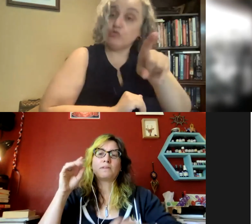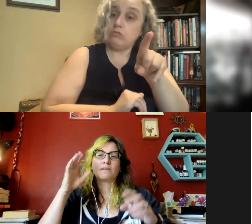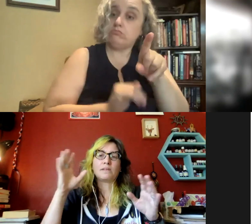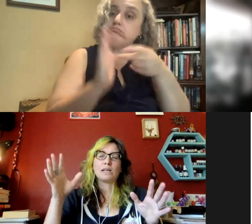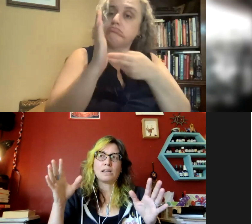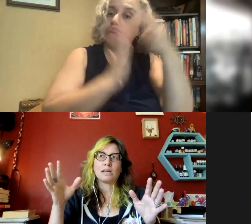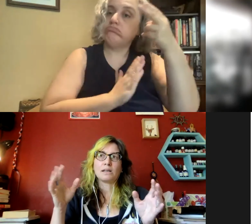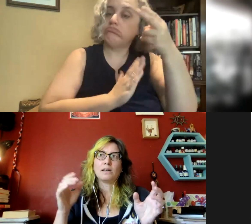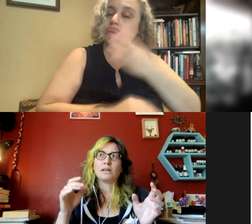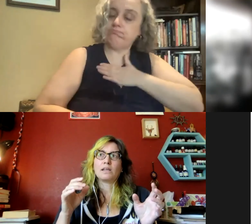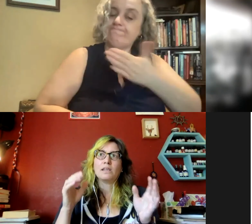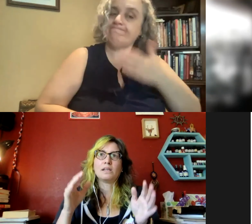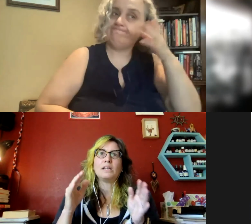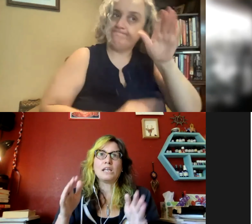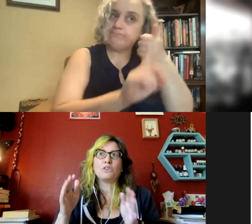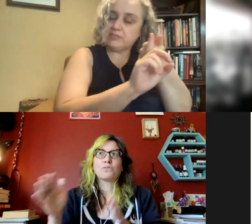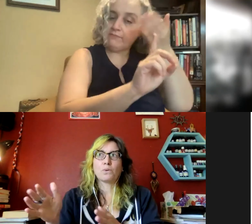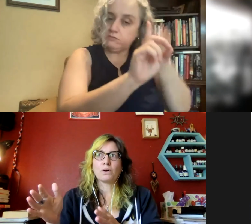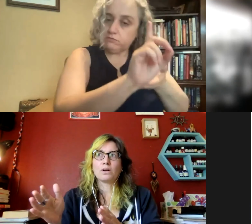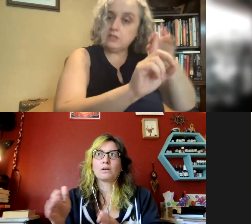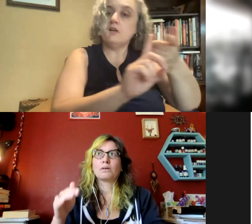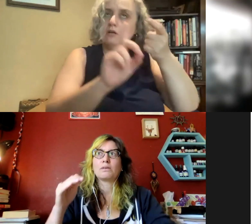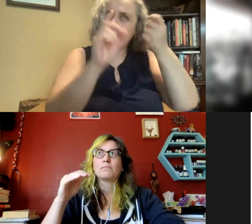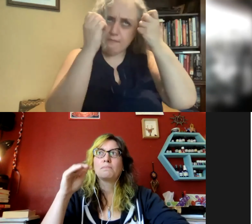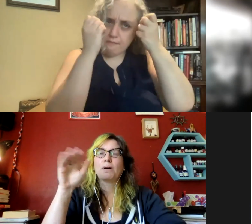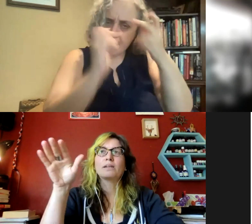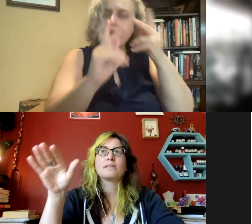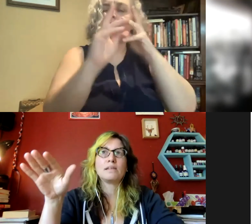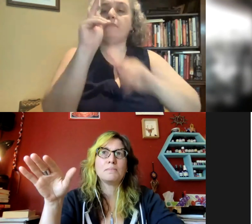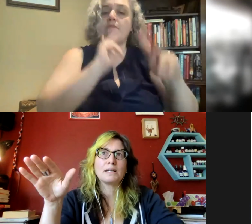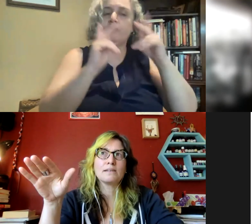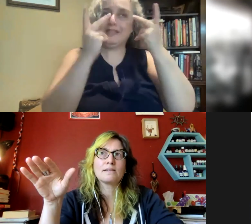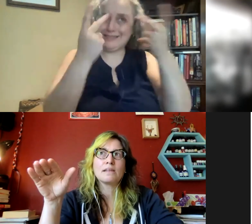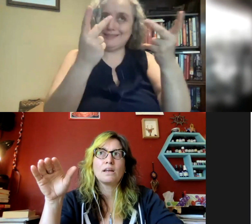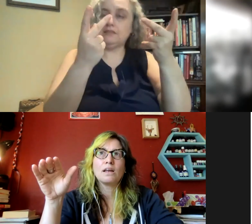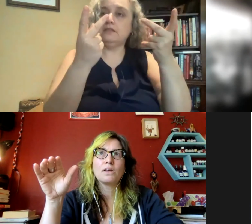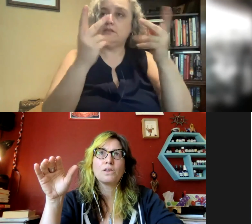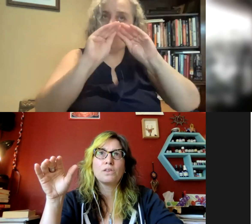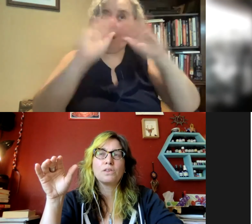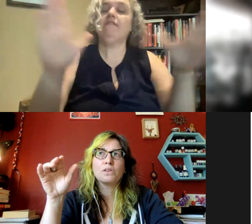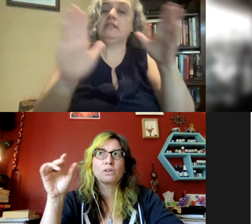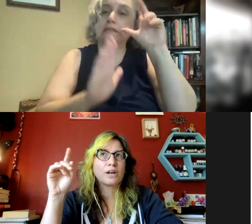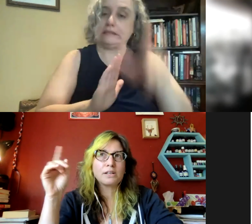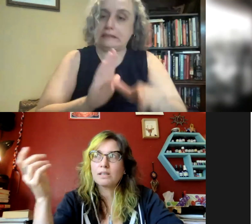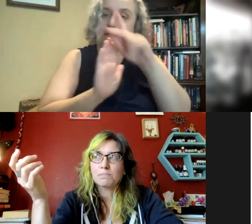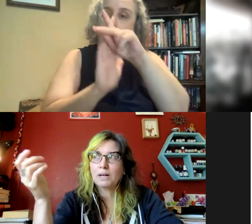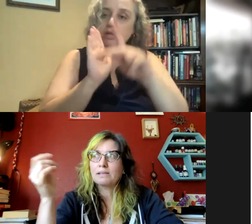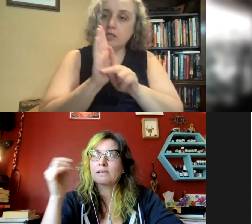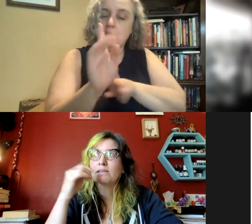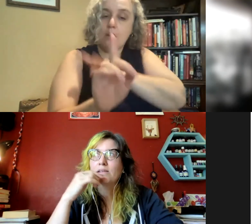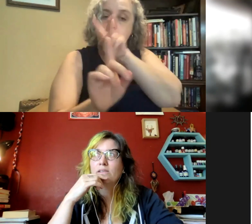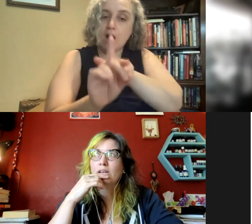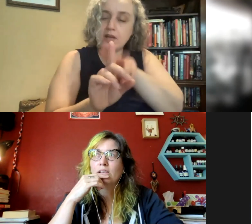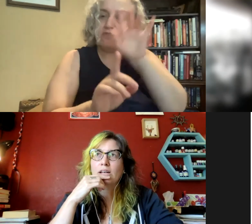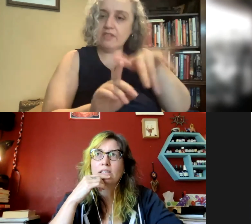see the need for policy because a lot of data practices and a lot of